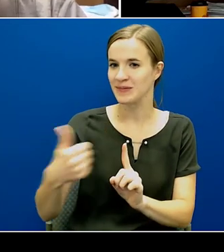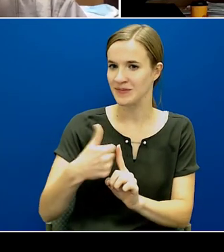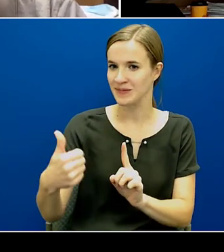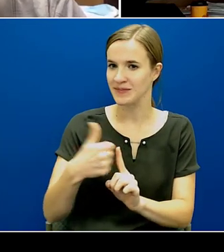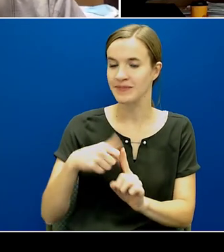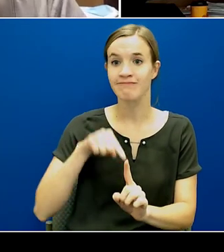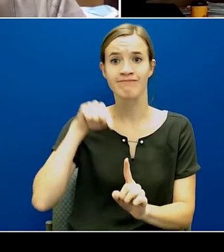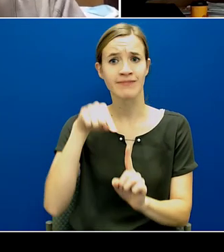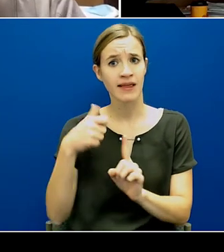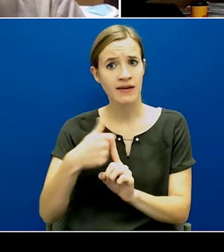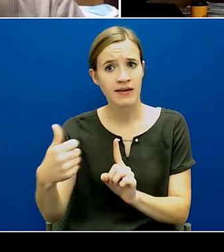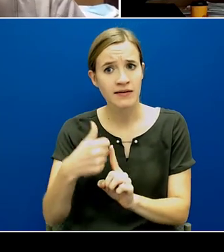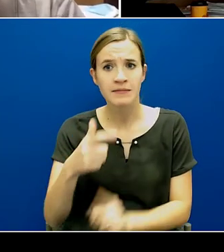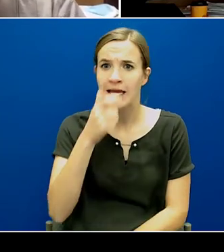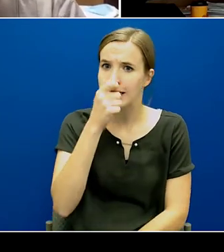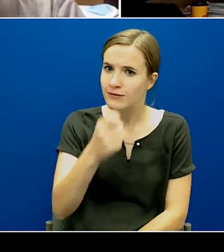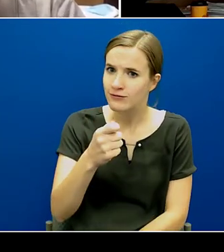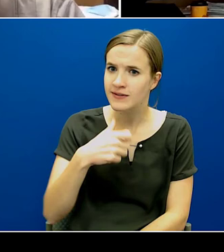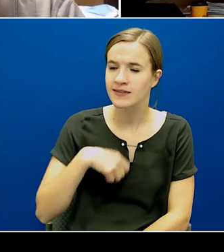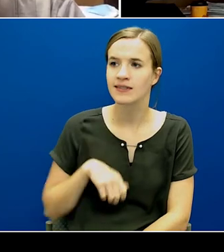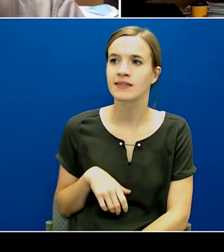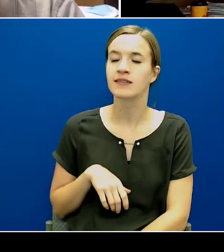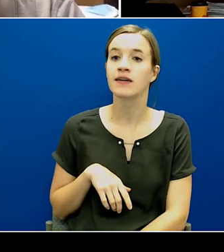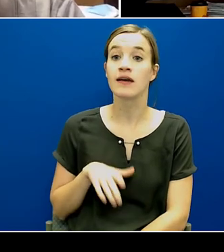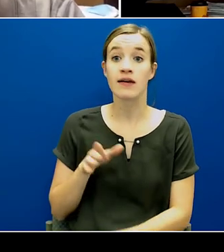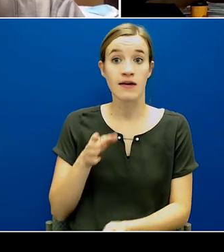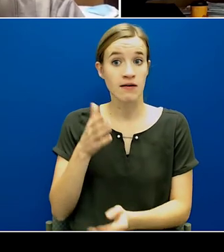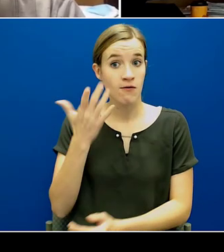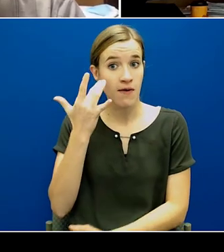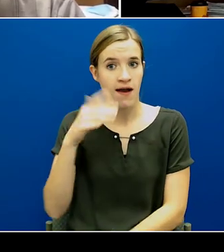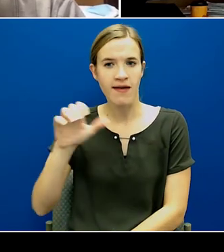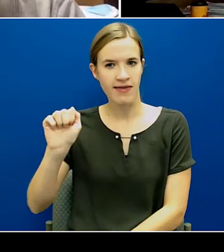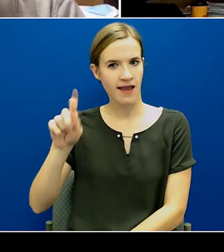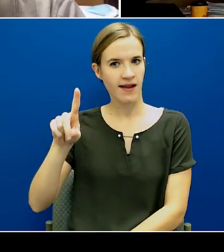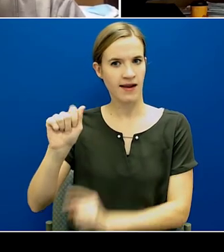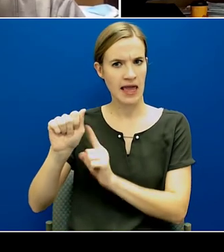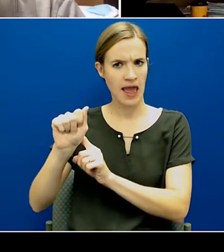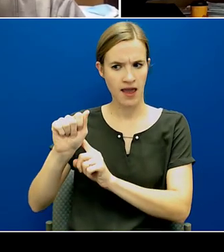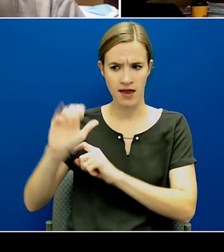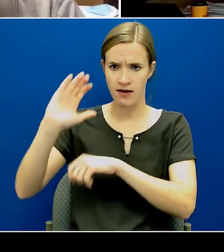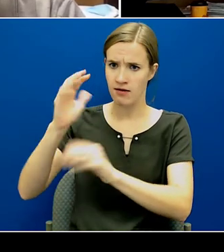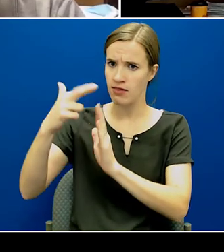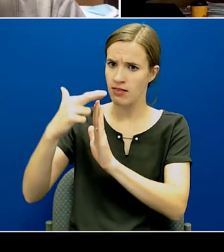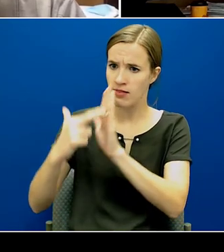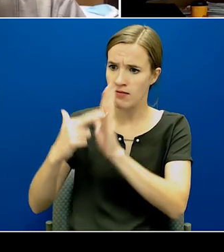visible things that the Americans with Disabilities Act was intended to address. I